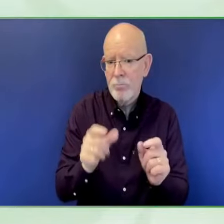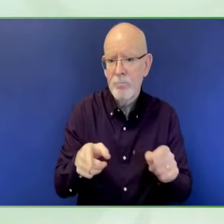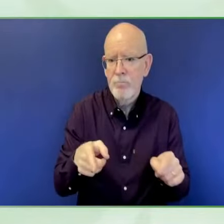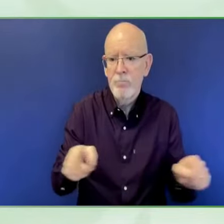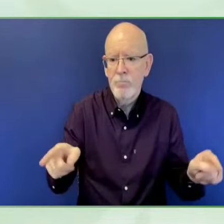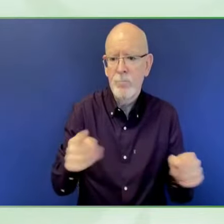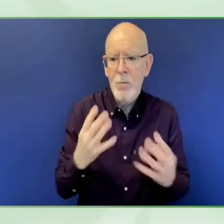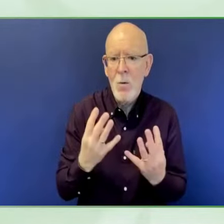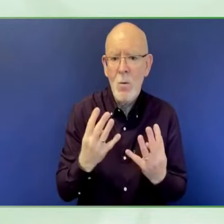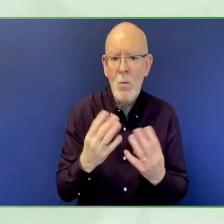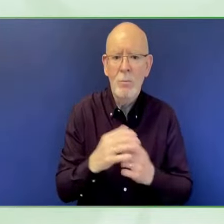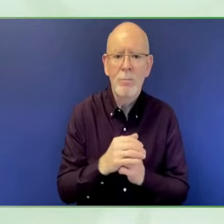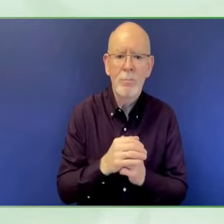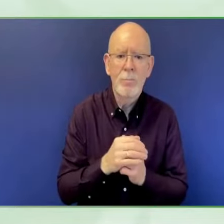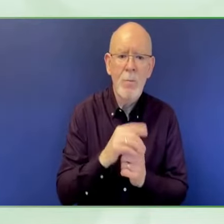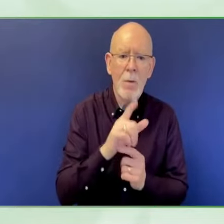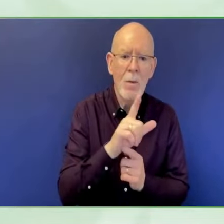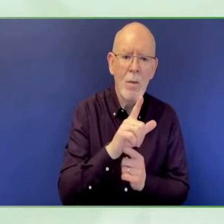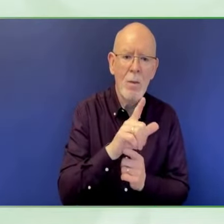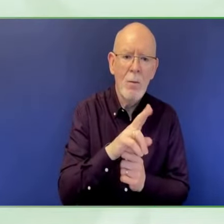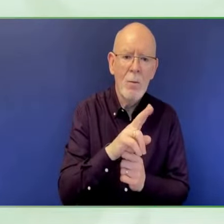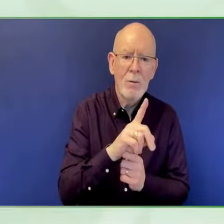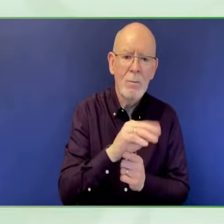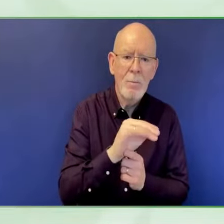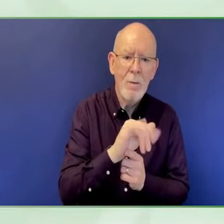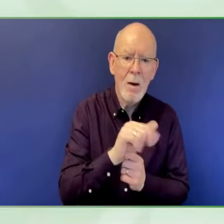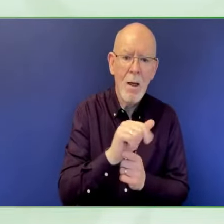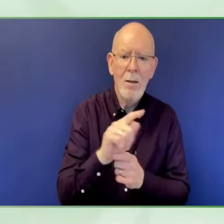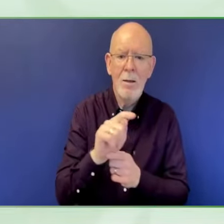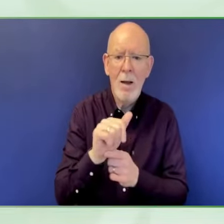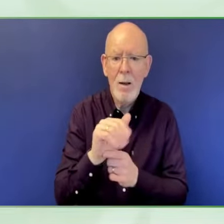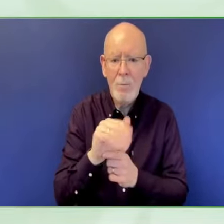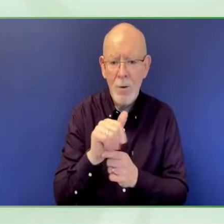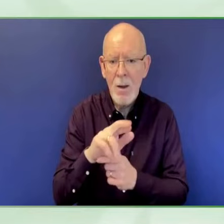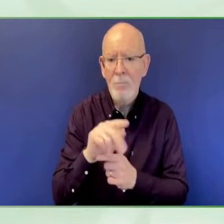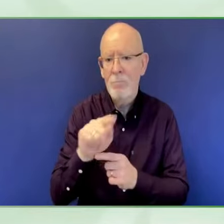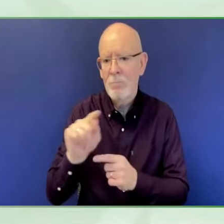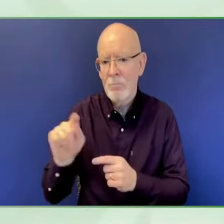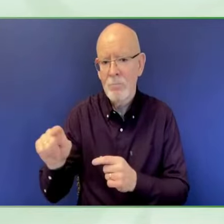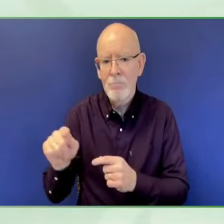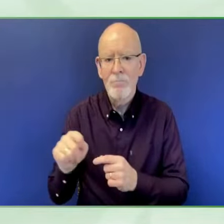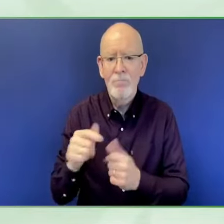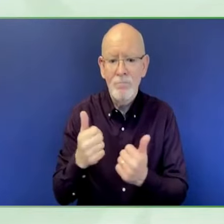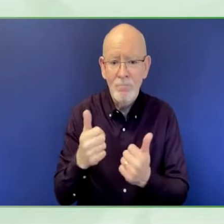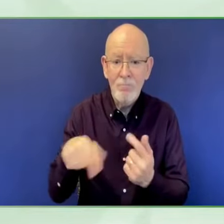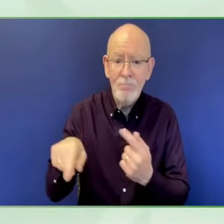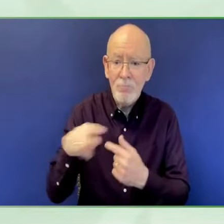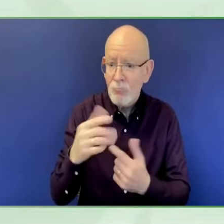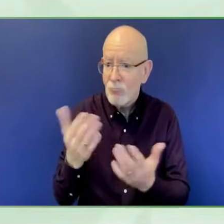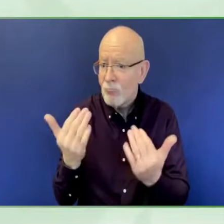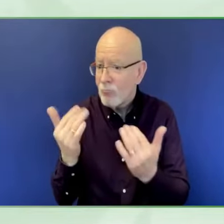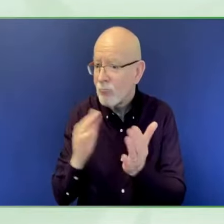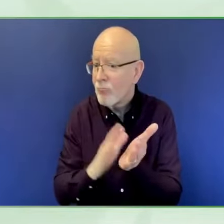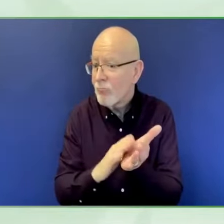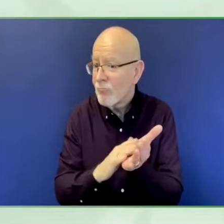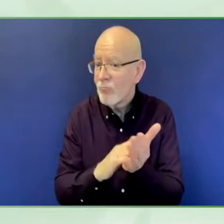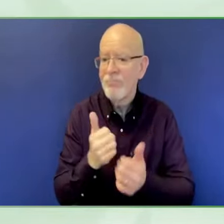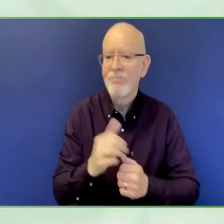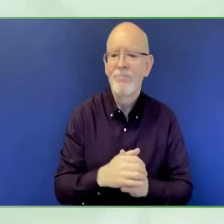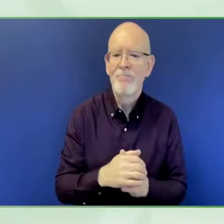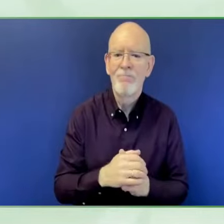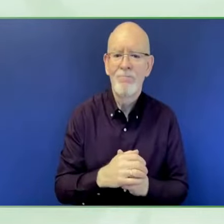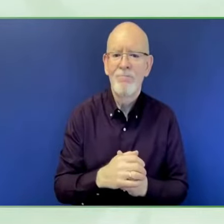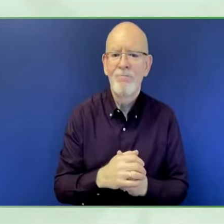Let me start with you Ludmilla, introduce yourself and why are you